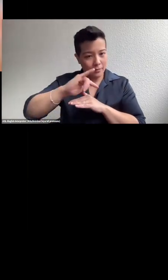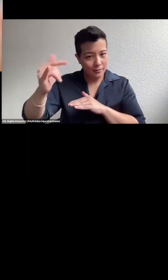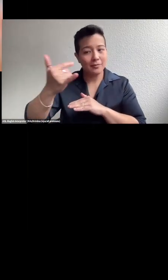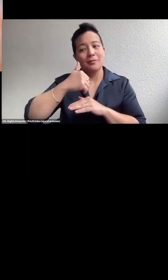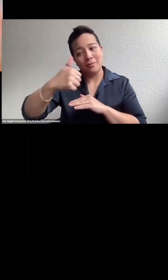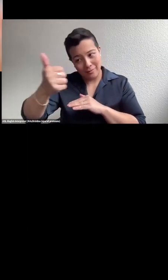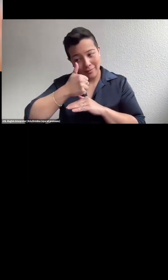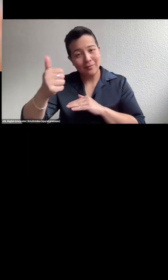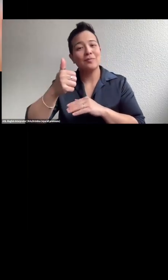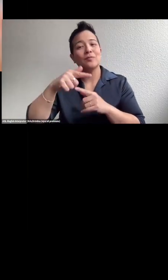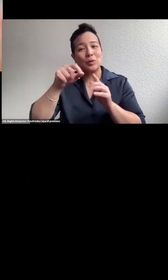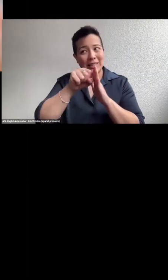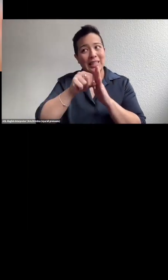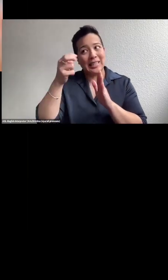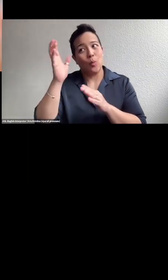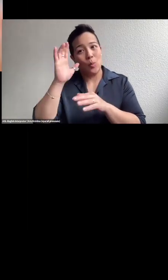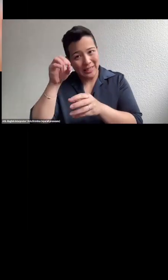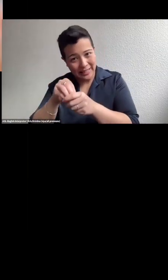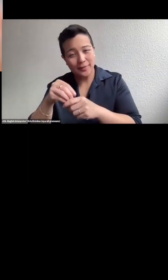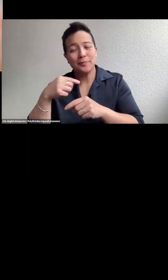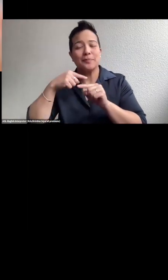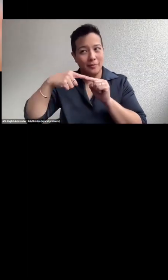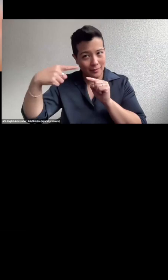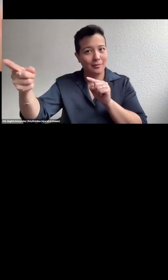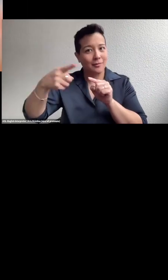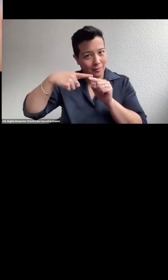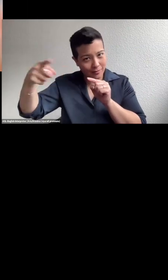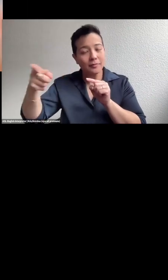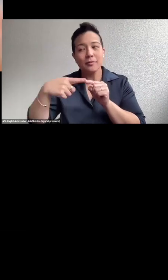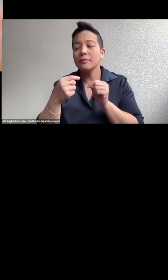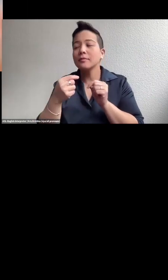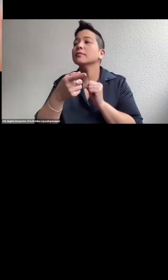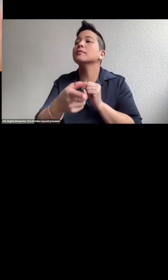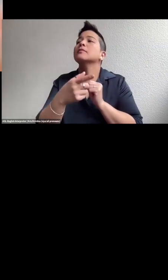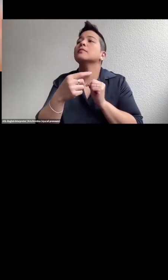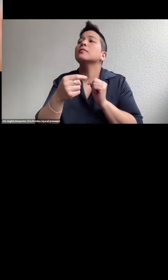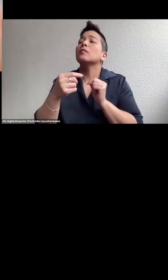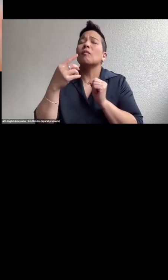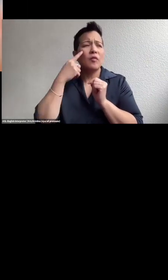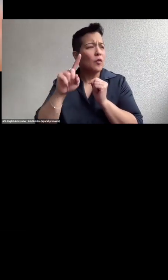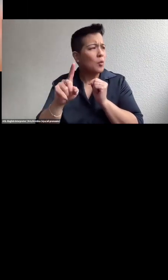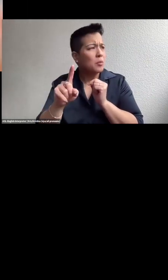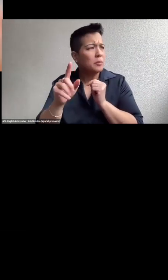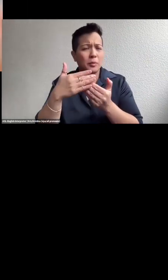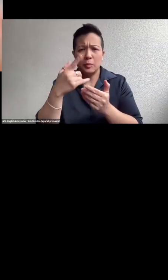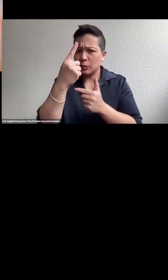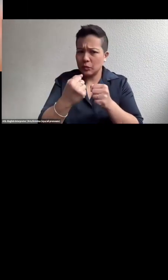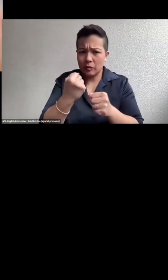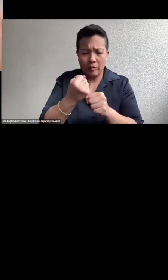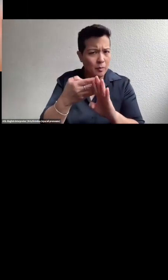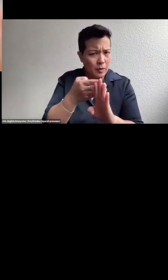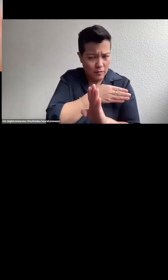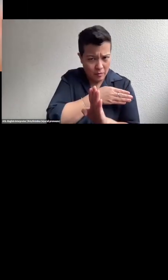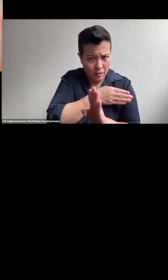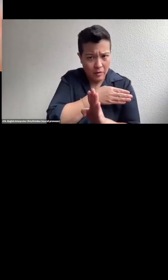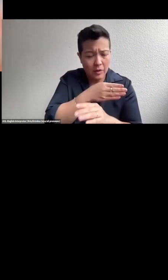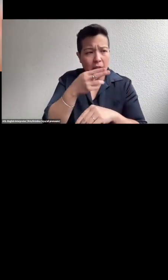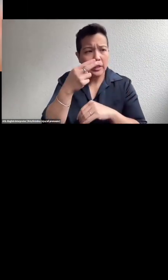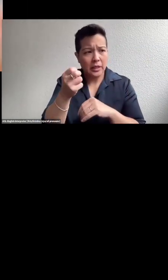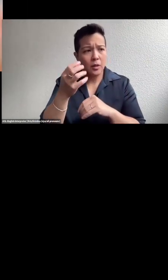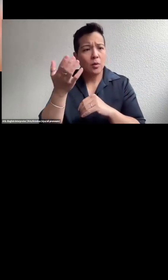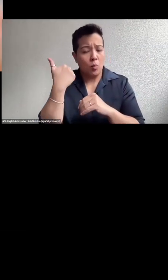was in, and for almost a year before he was allowed,